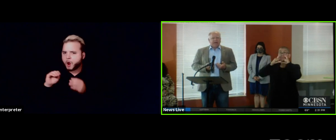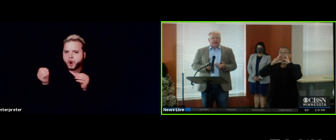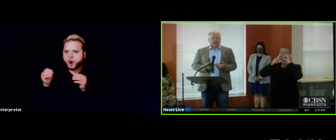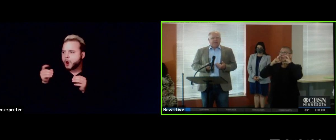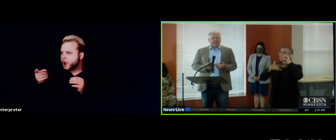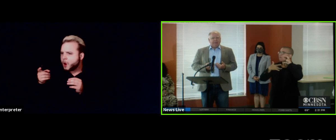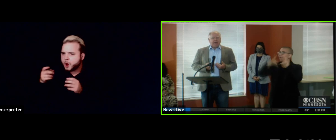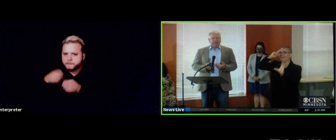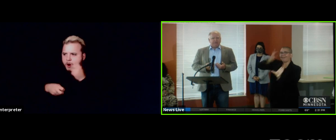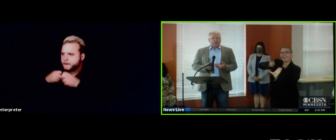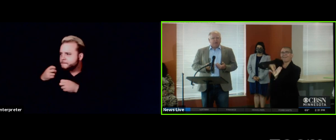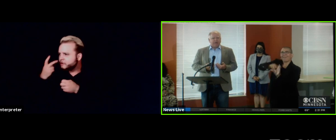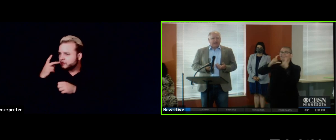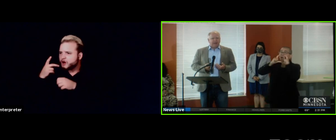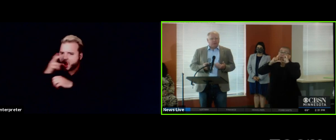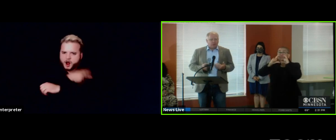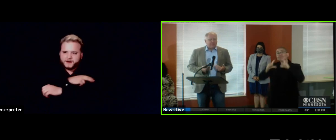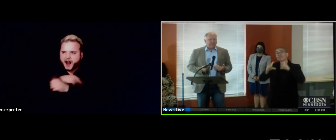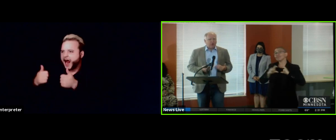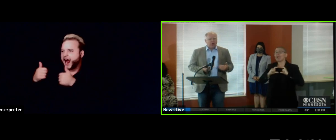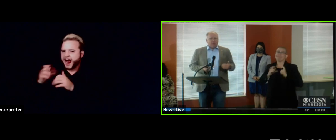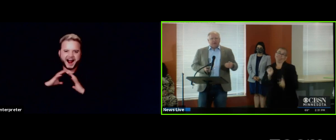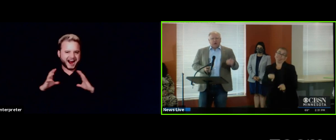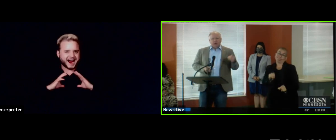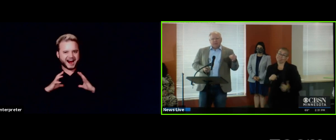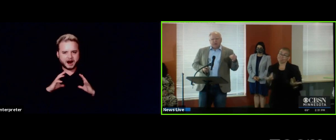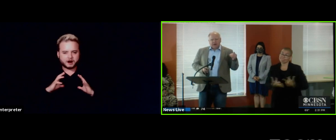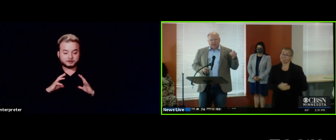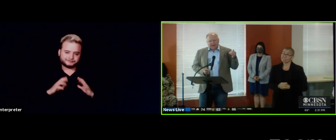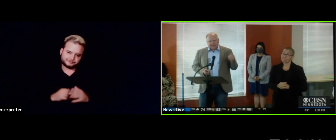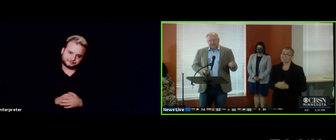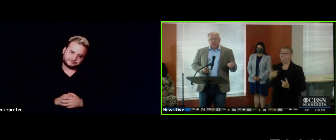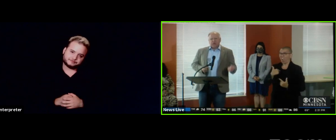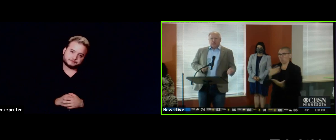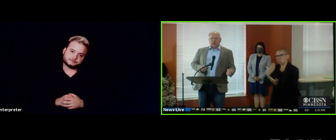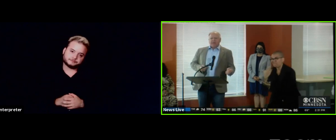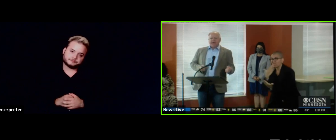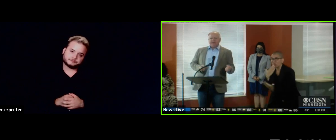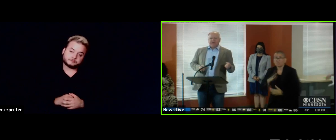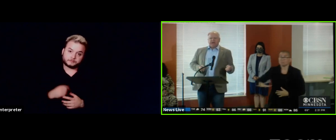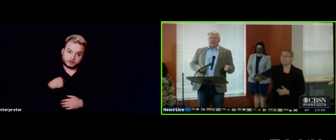very, at this point in time, I'm grateful that our number of ICU beds being occupied